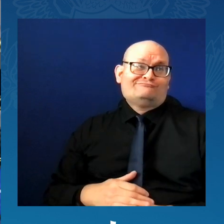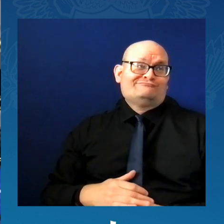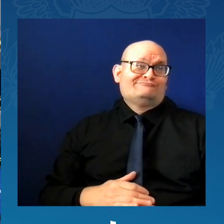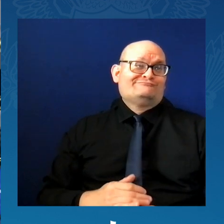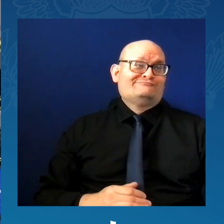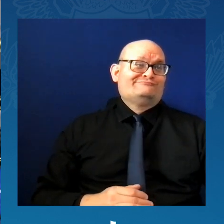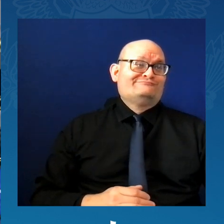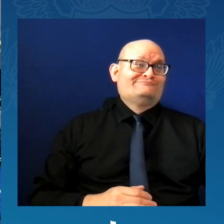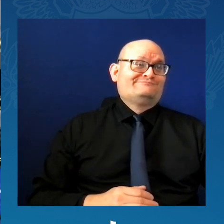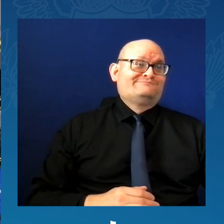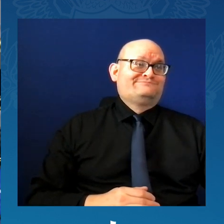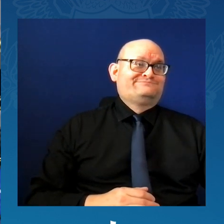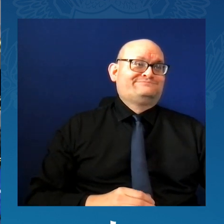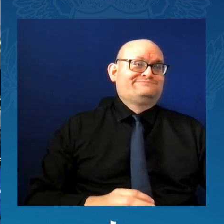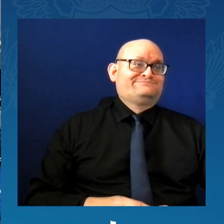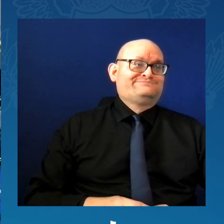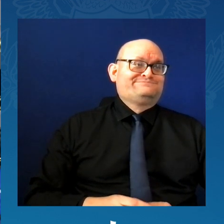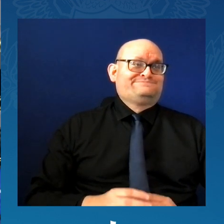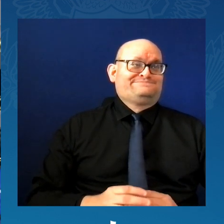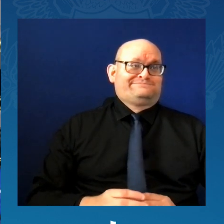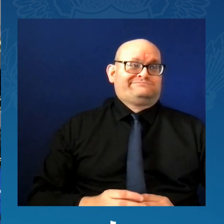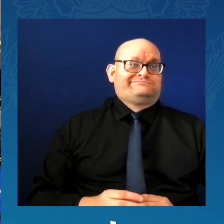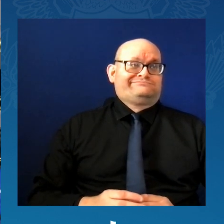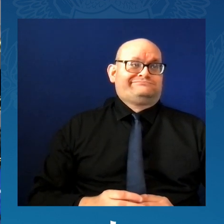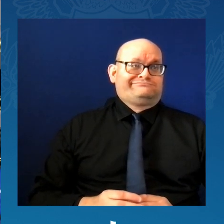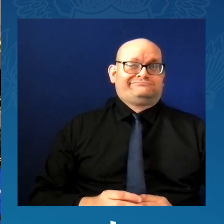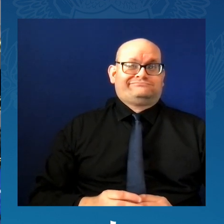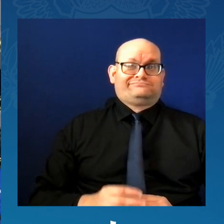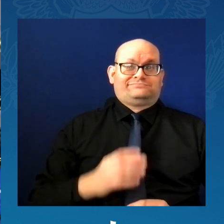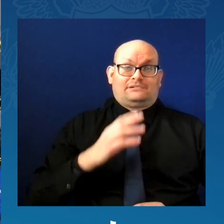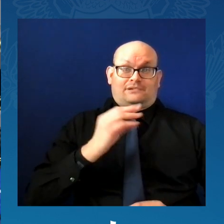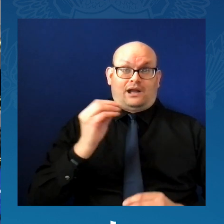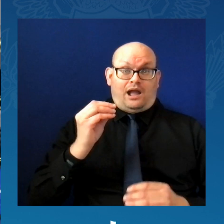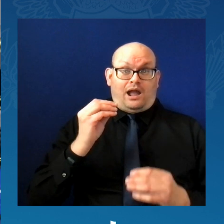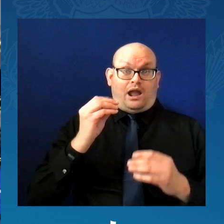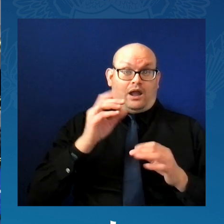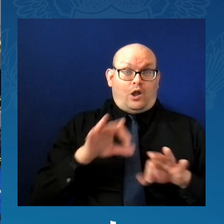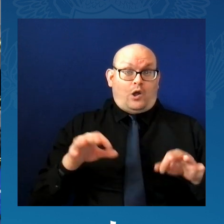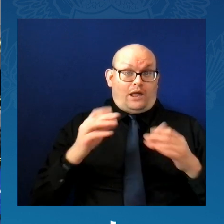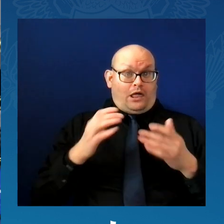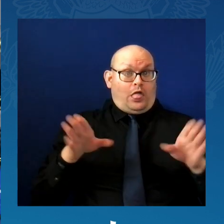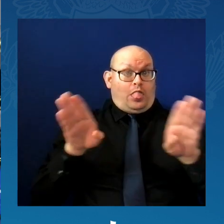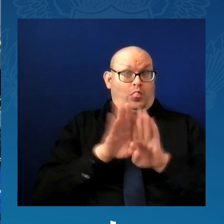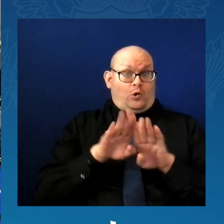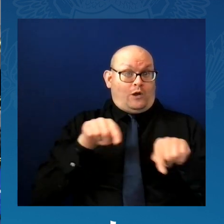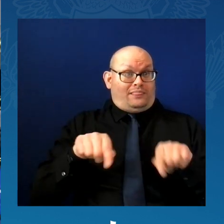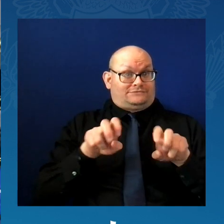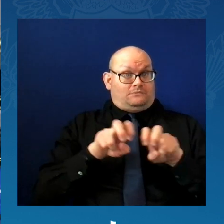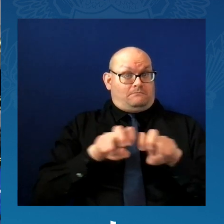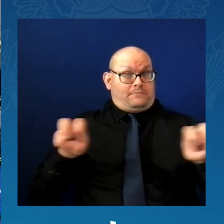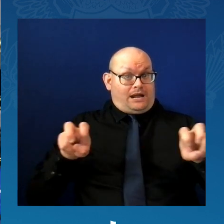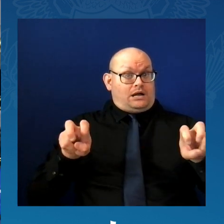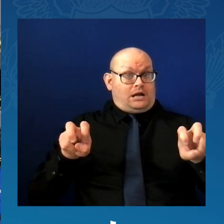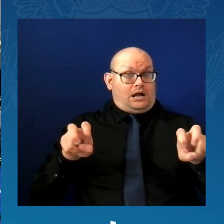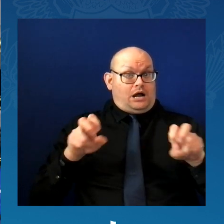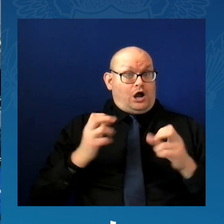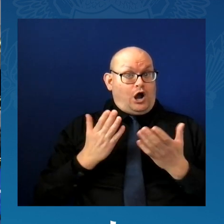And to close out this town and in offer your thoughts. I'm going to ask the chief innovation officer